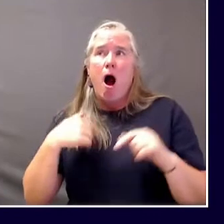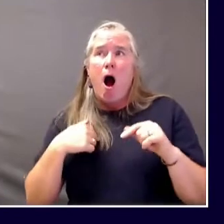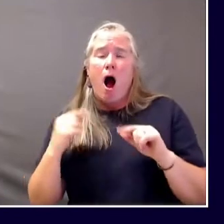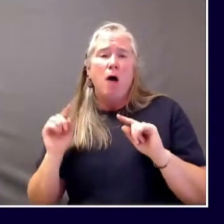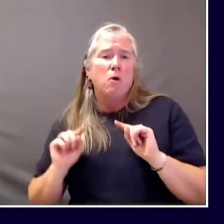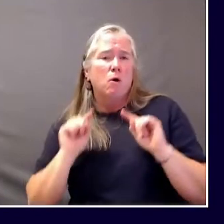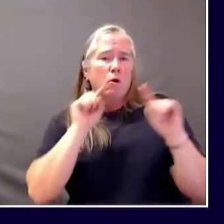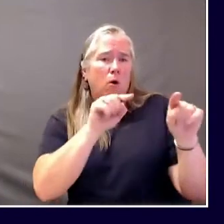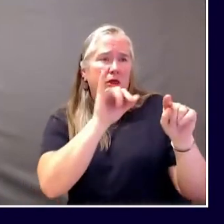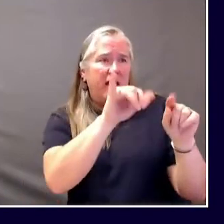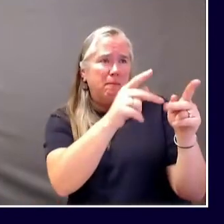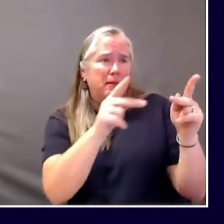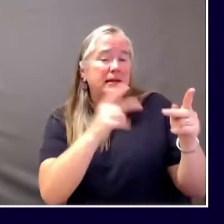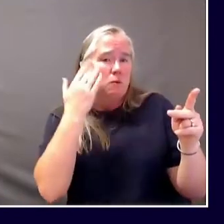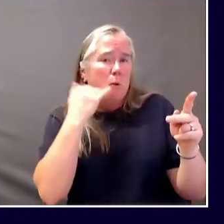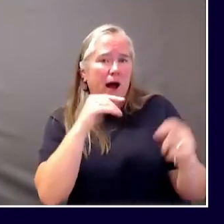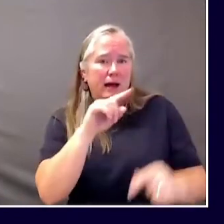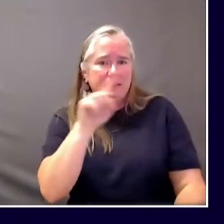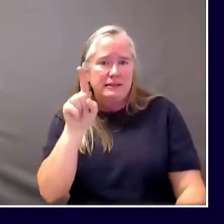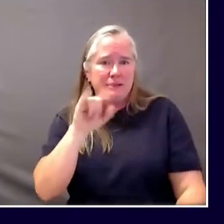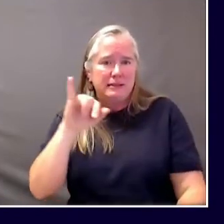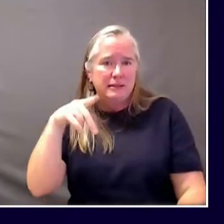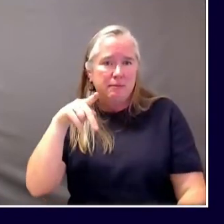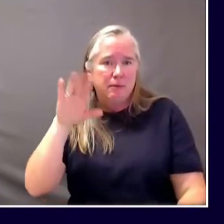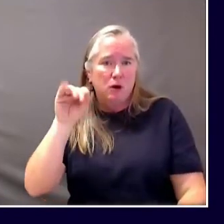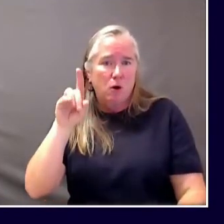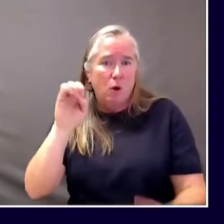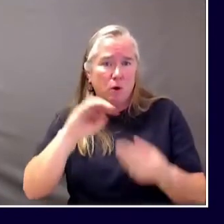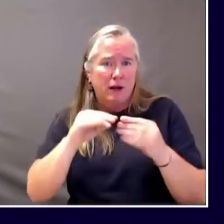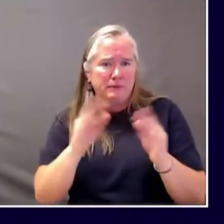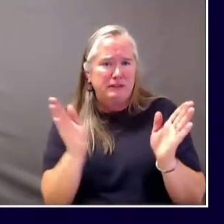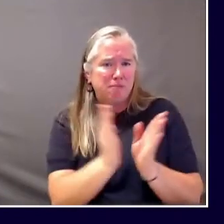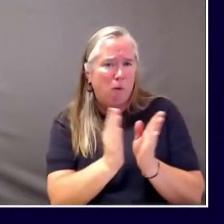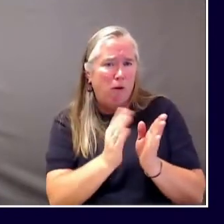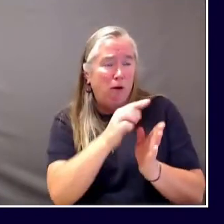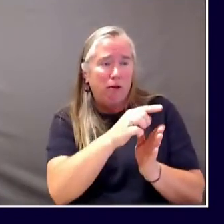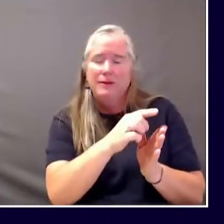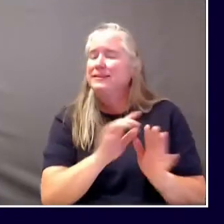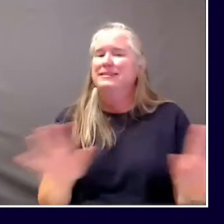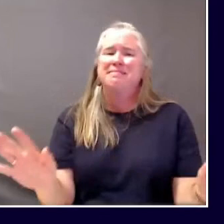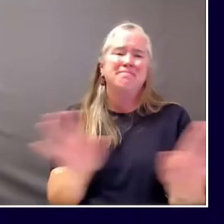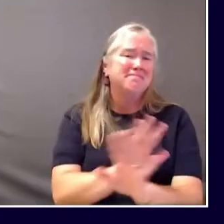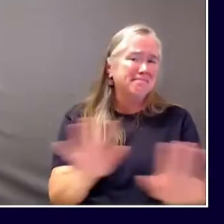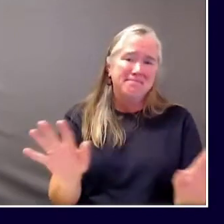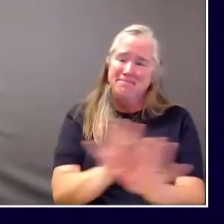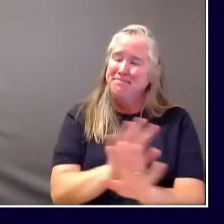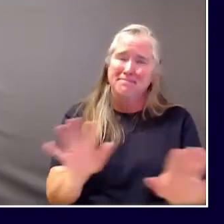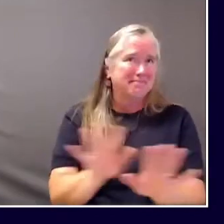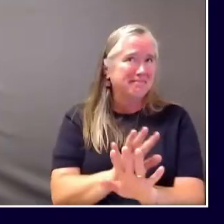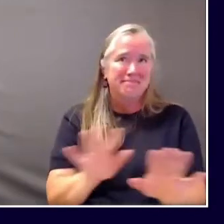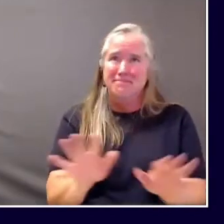main CDC website that's not the